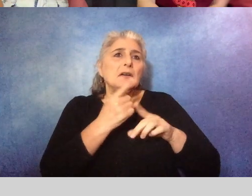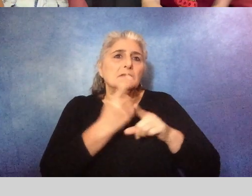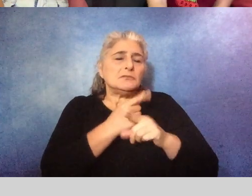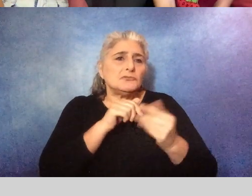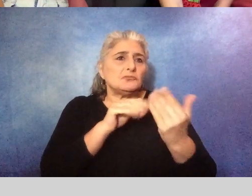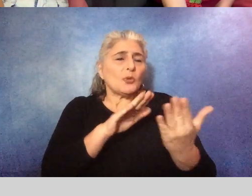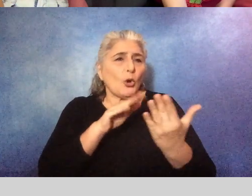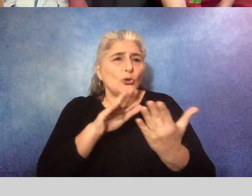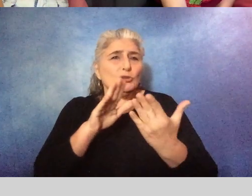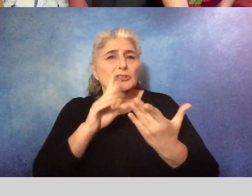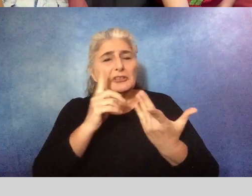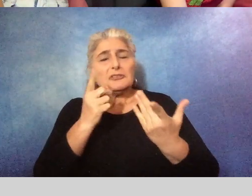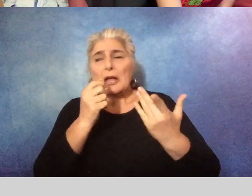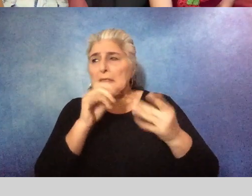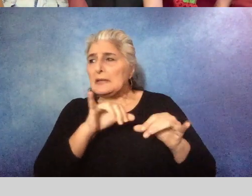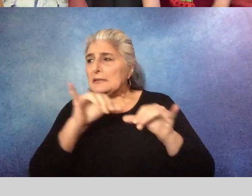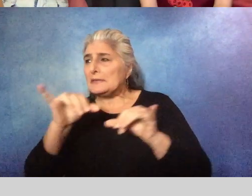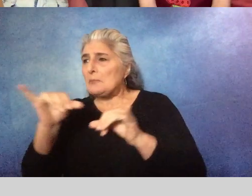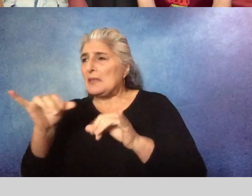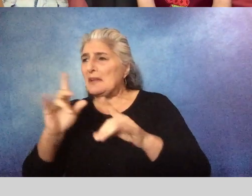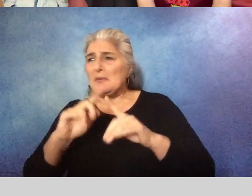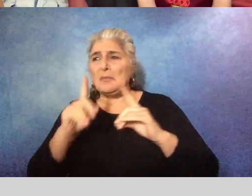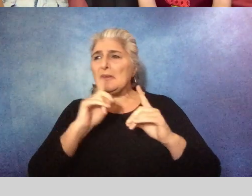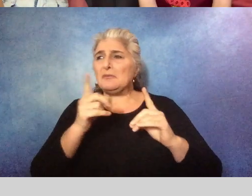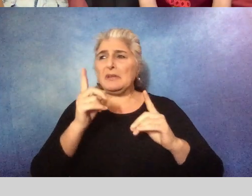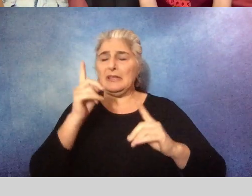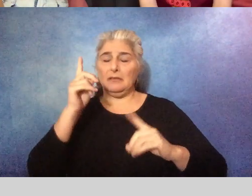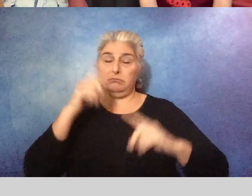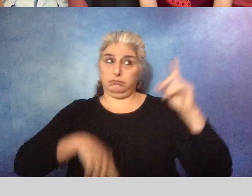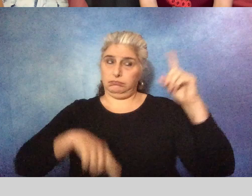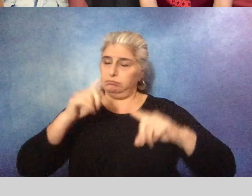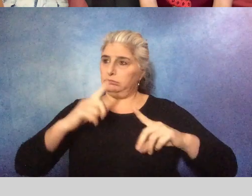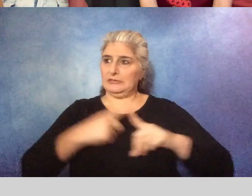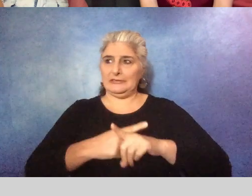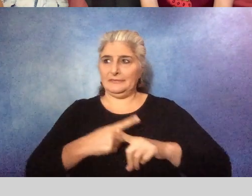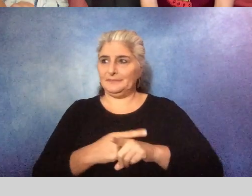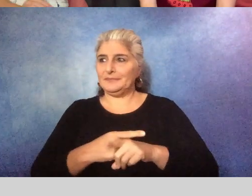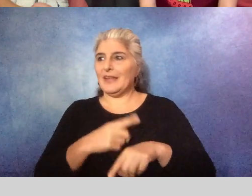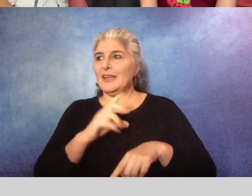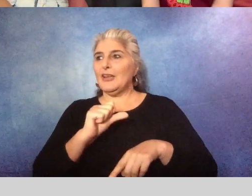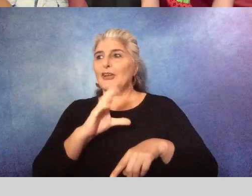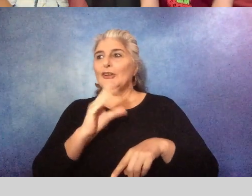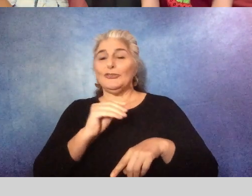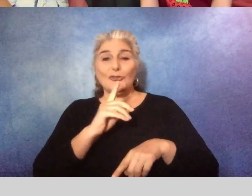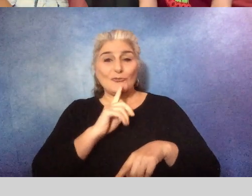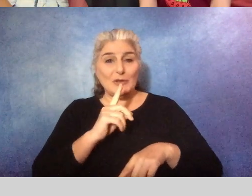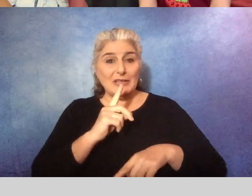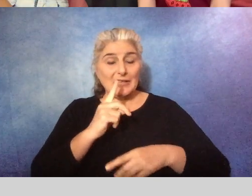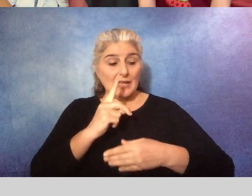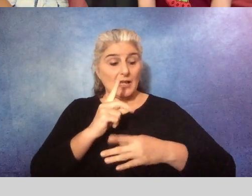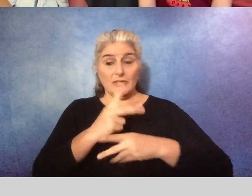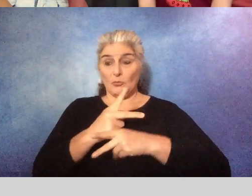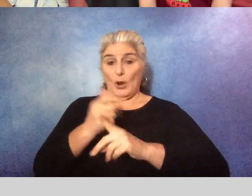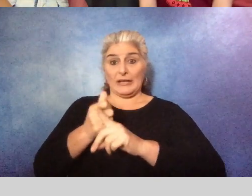It was a bit hard to, to go. And the product was already established